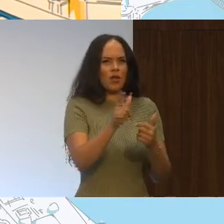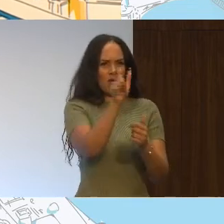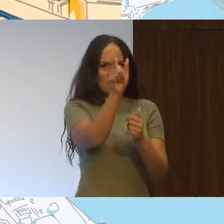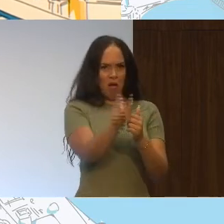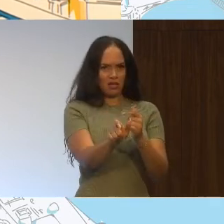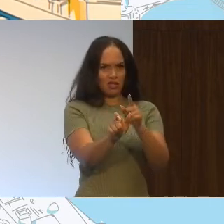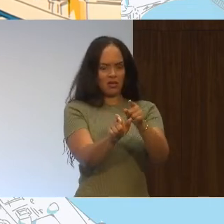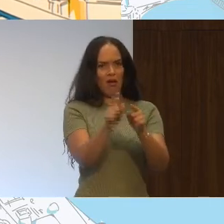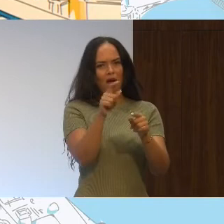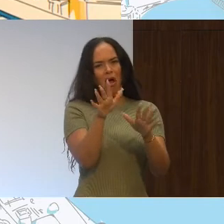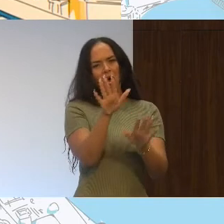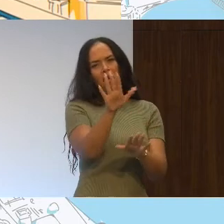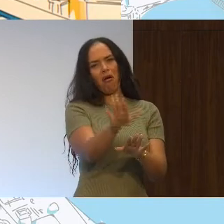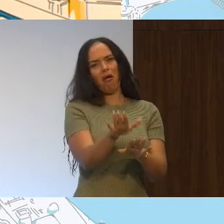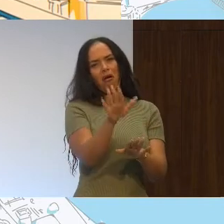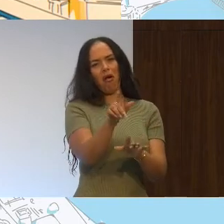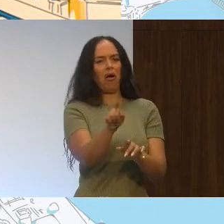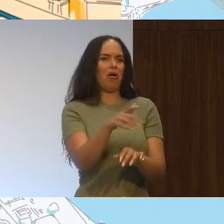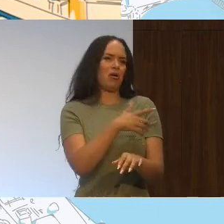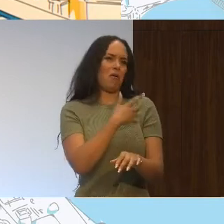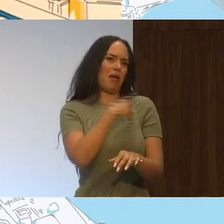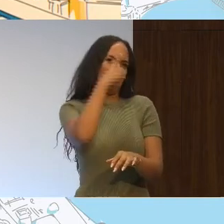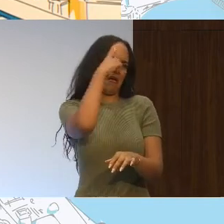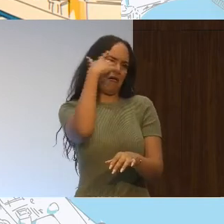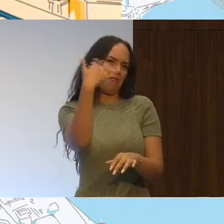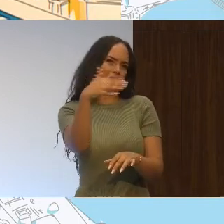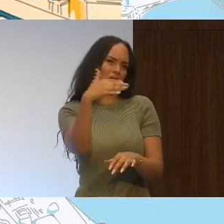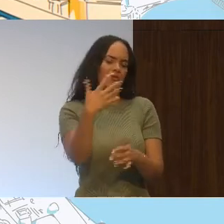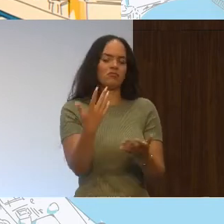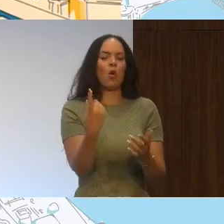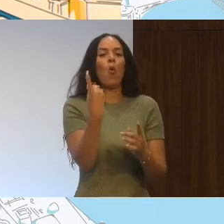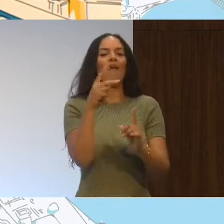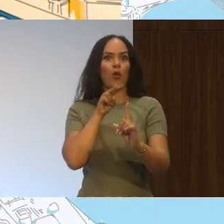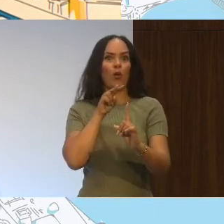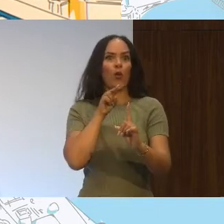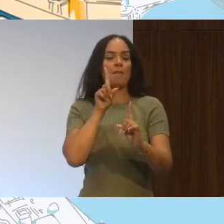sop who's sitting there complaining. That's one view of the world. If you if you see them and you understand